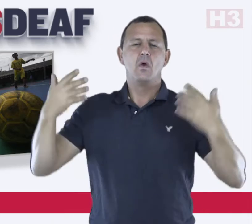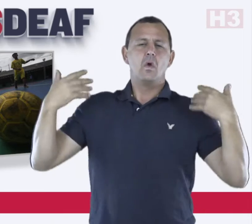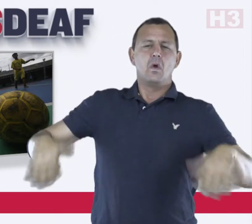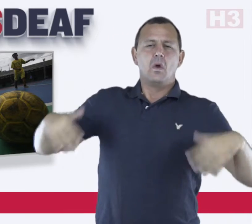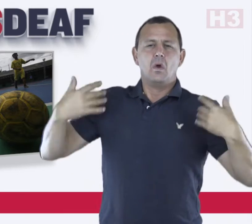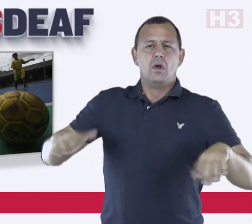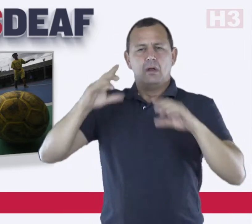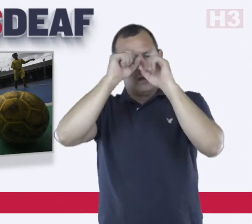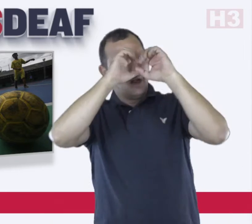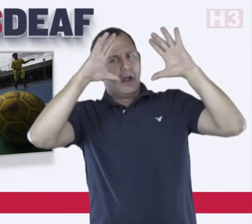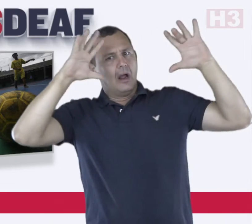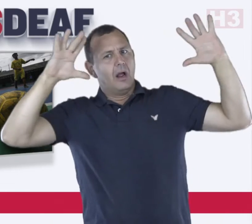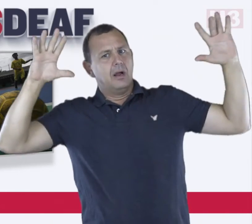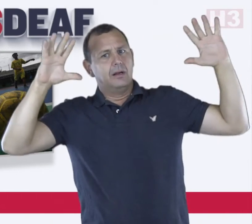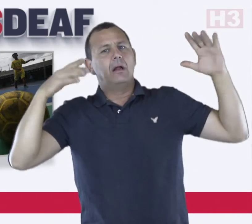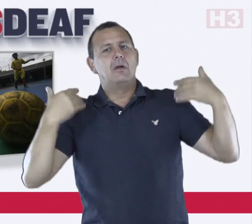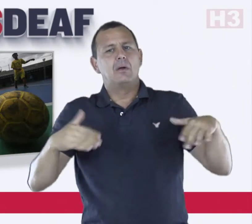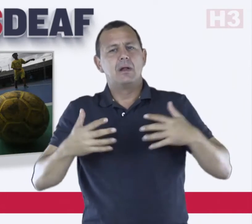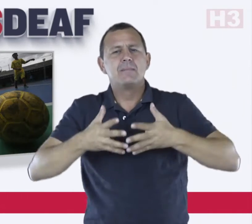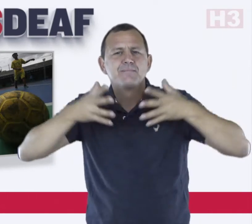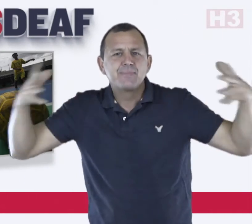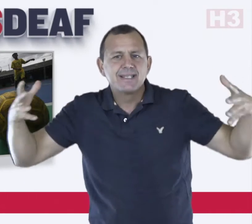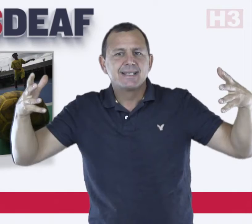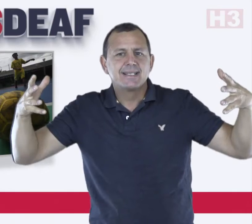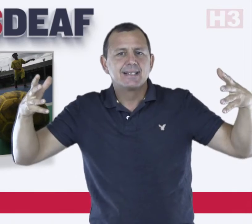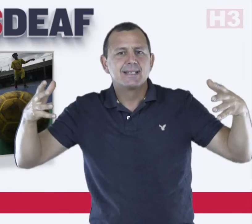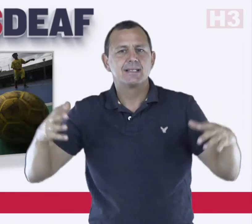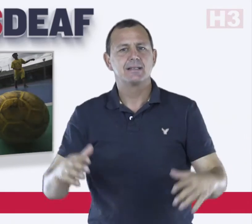Now that’s dreaming bigger!